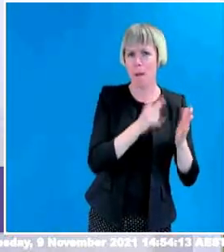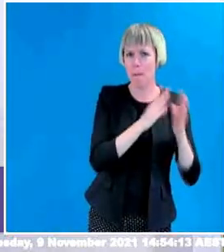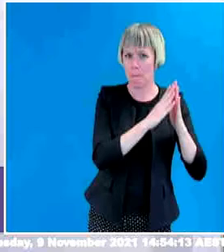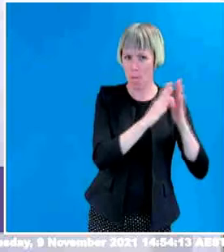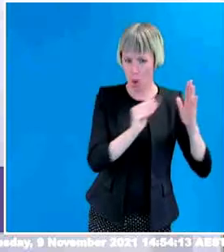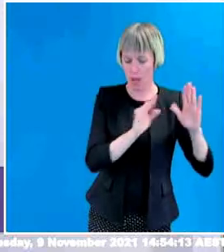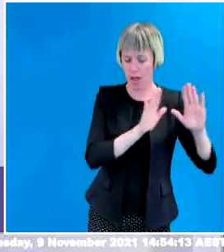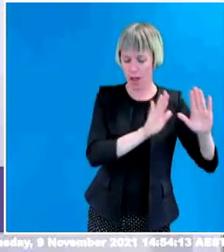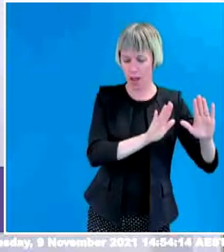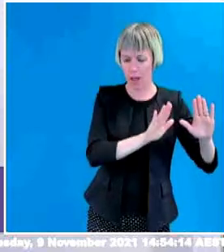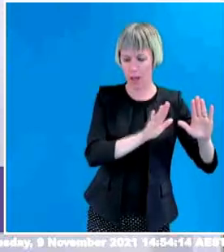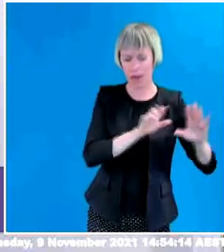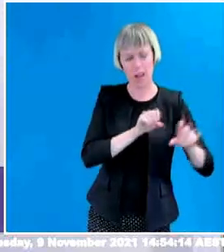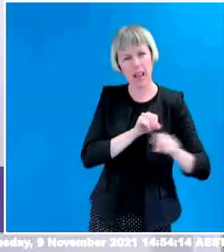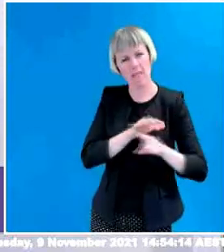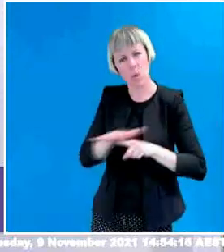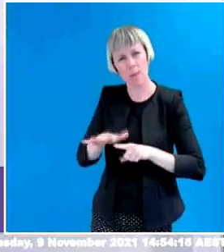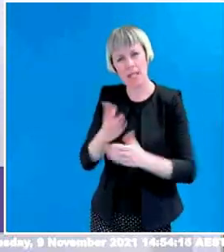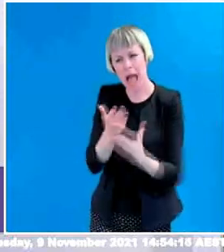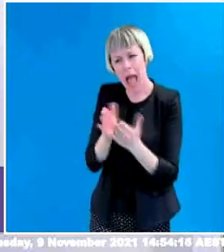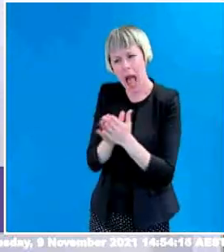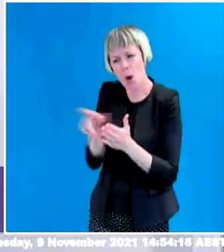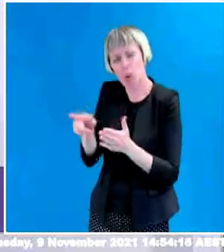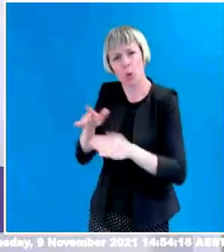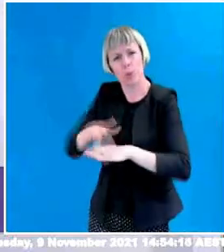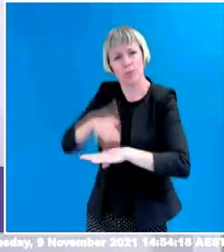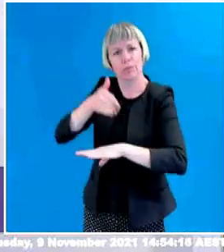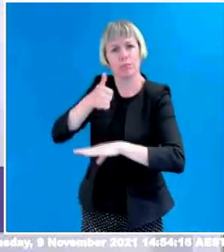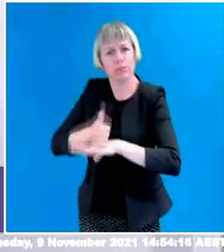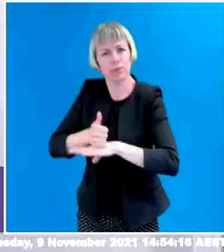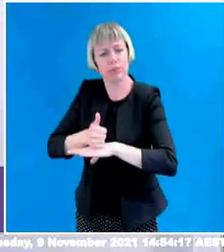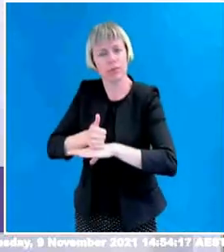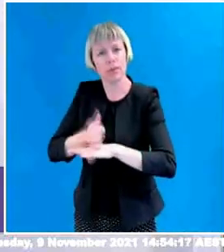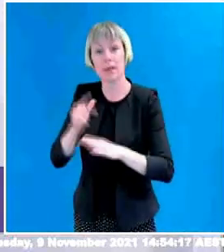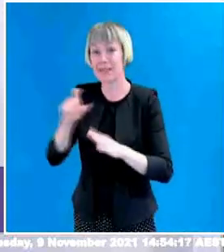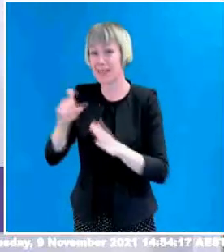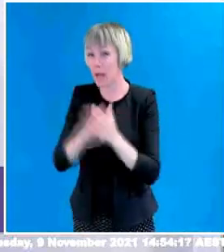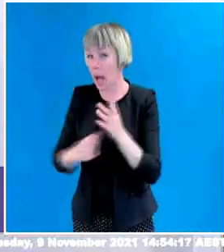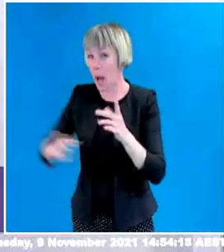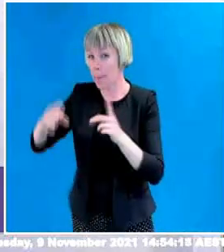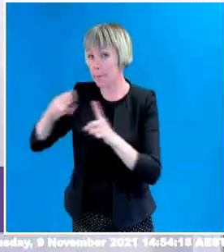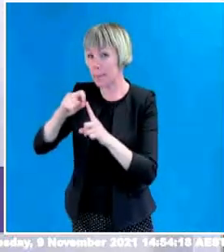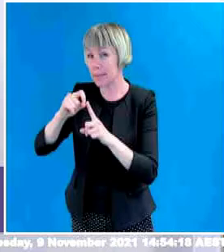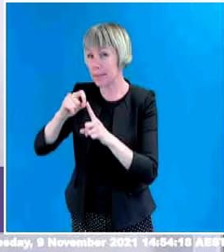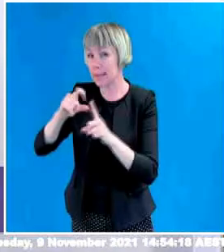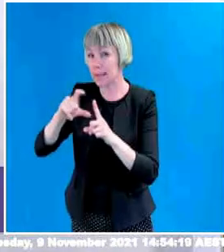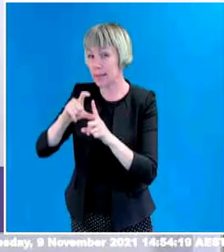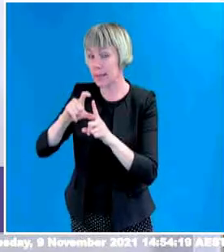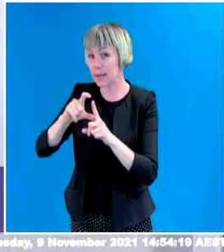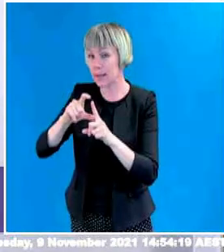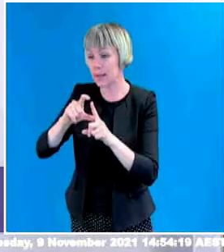should operate with respect to progressive realisation but not going backwards?